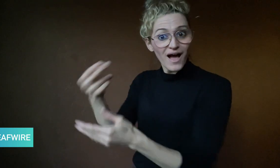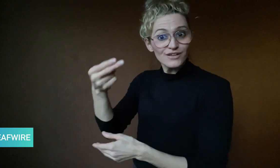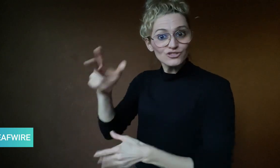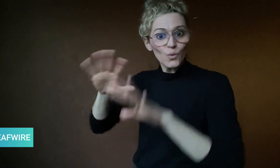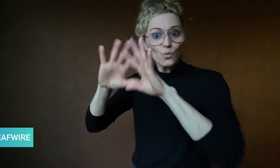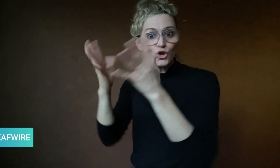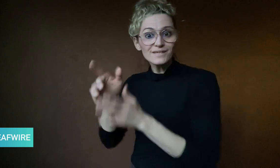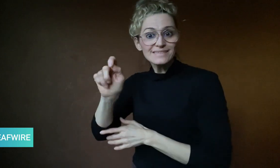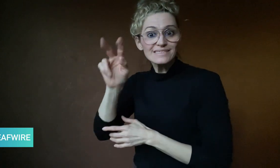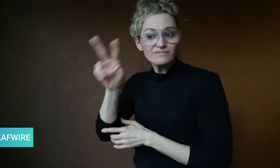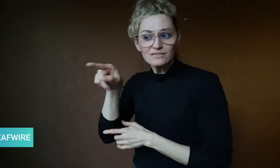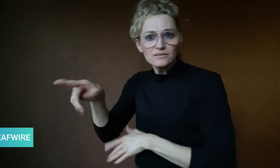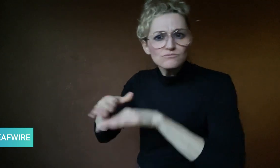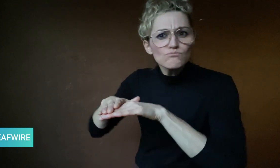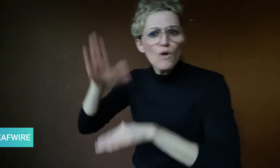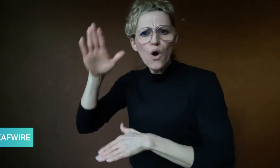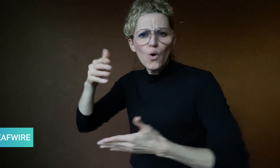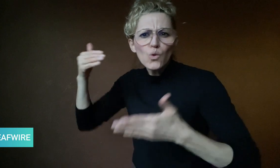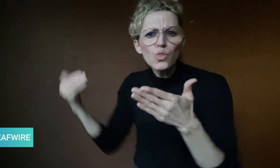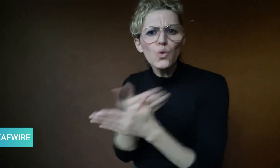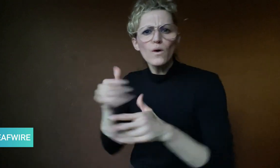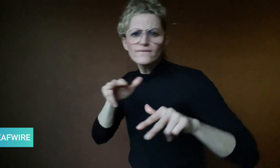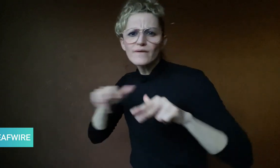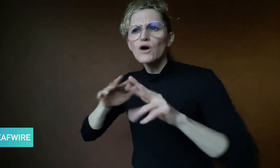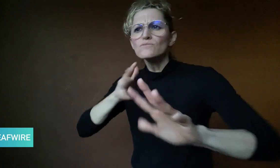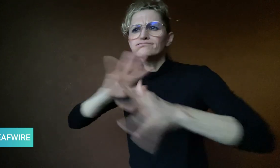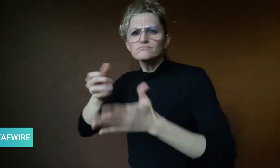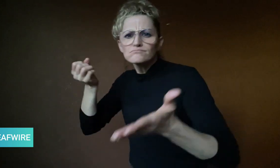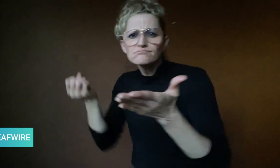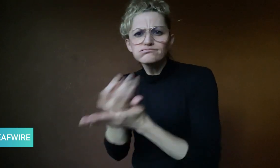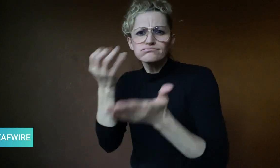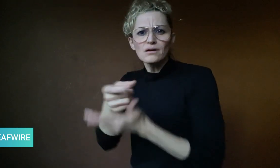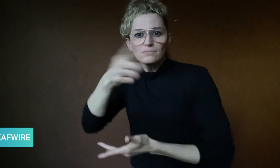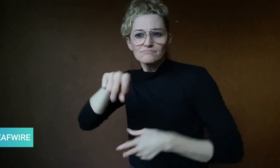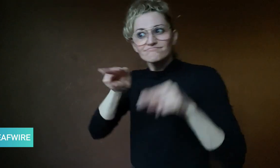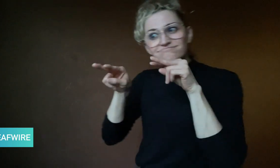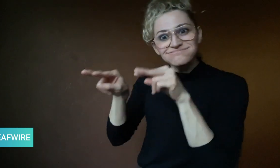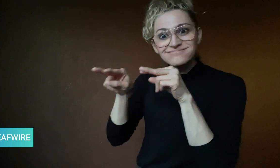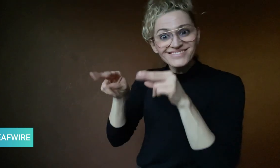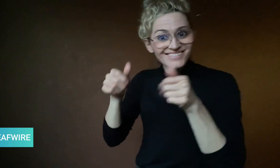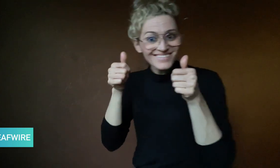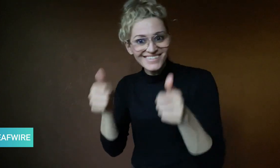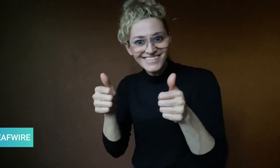H3 World TV to get new video updates!